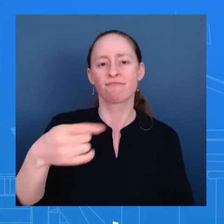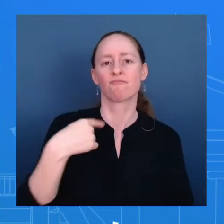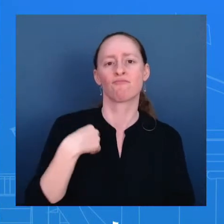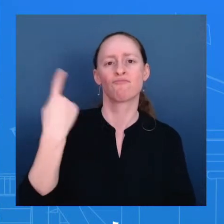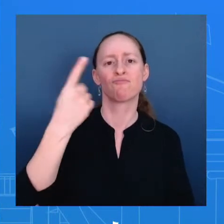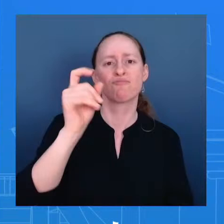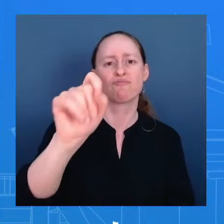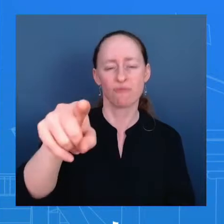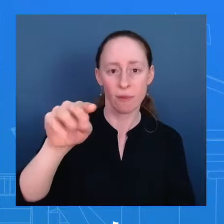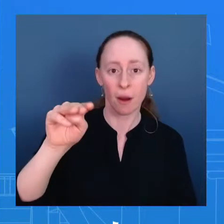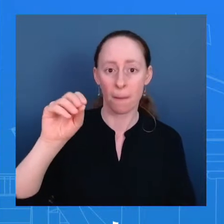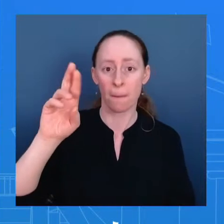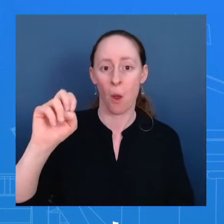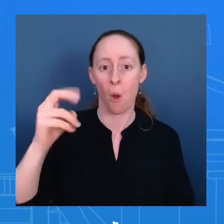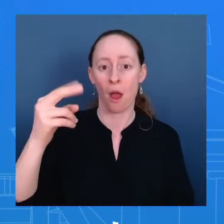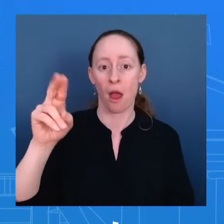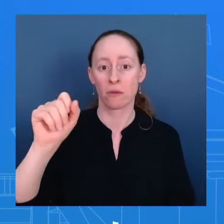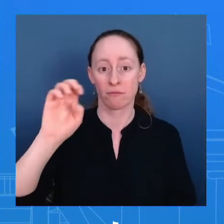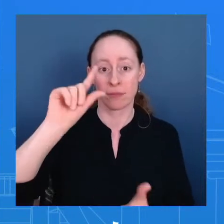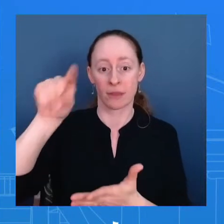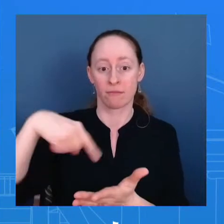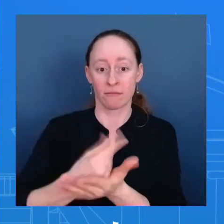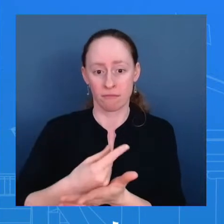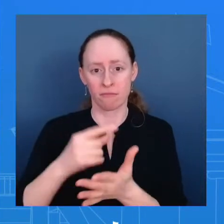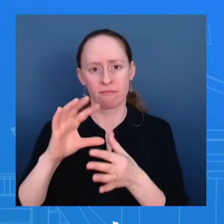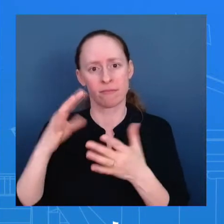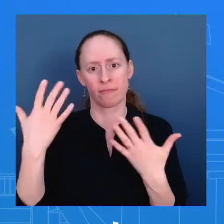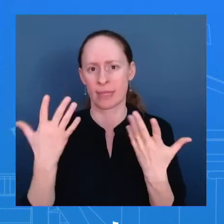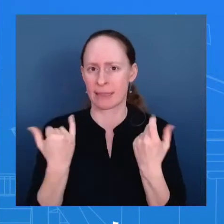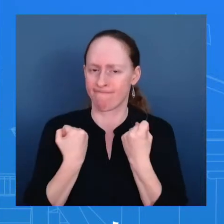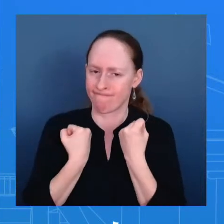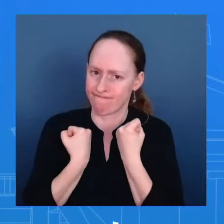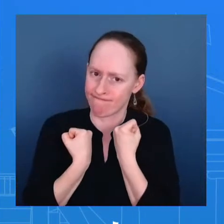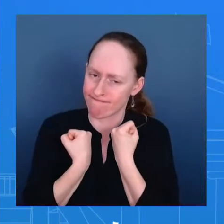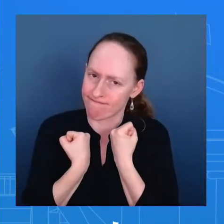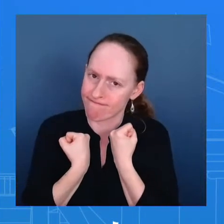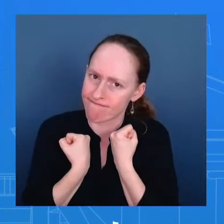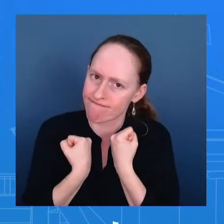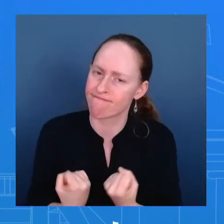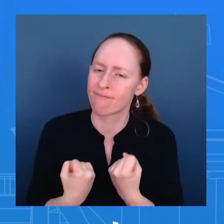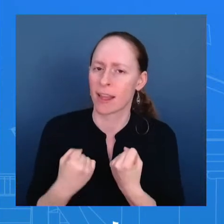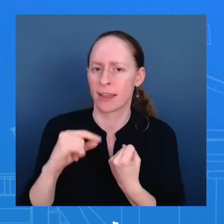You just described it as "unique." And I'm wondering how the nature of the ceremony factored into the White House's decision